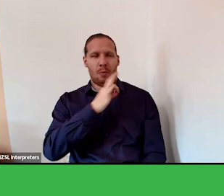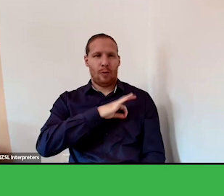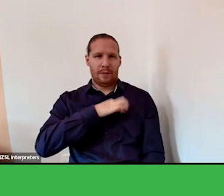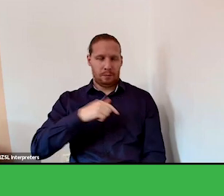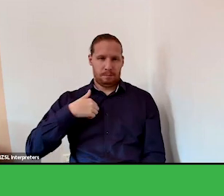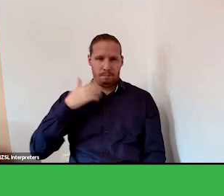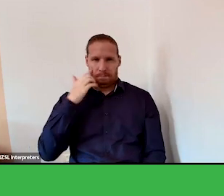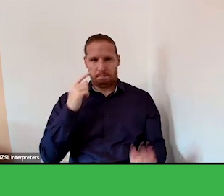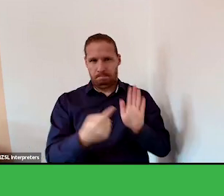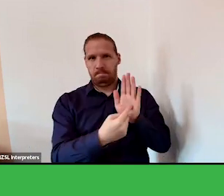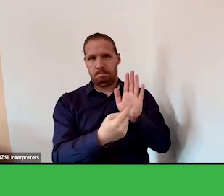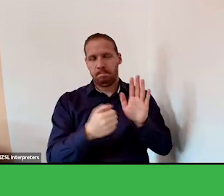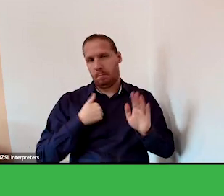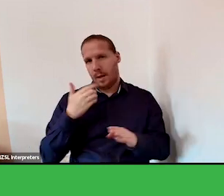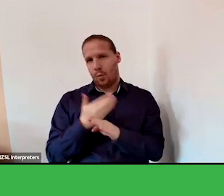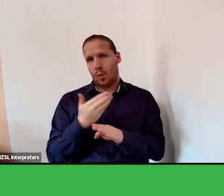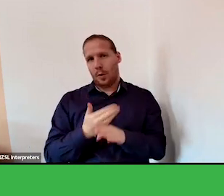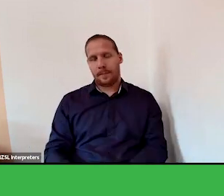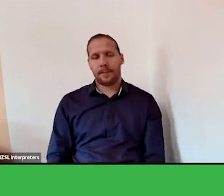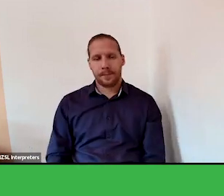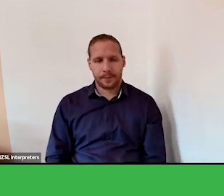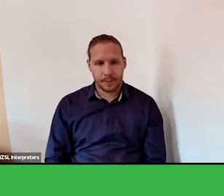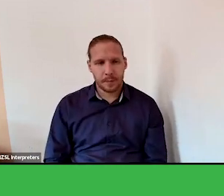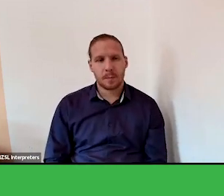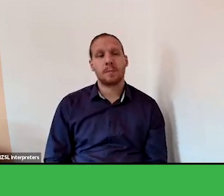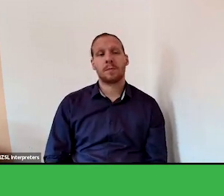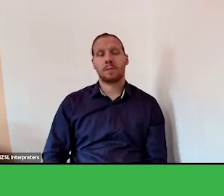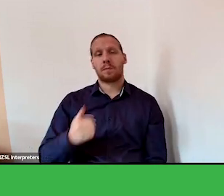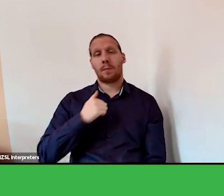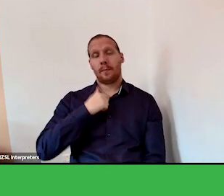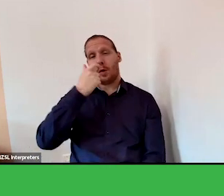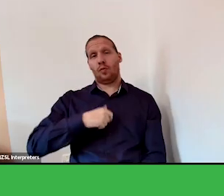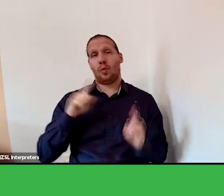So I'm Rebecca, and I am the lead for the health and wellbeing domain here at Growing up in New Zealand.